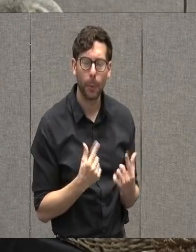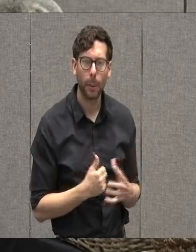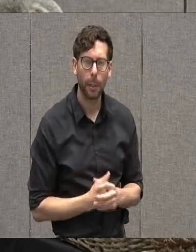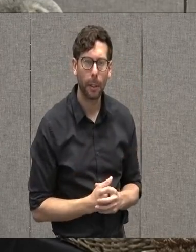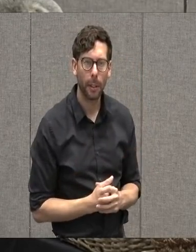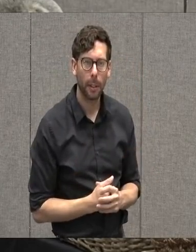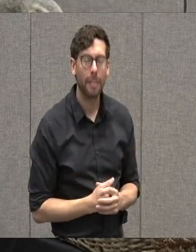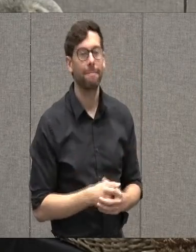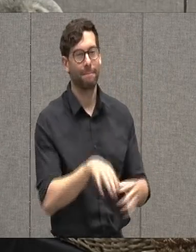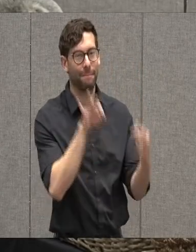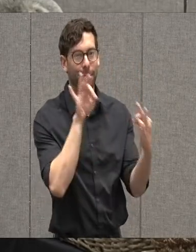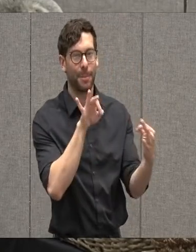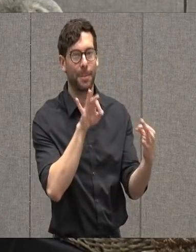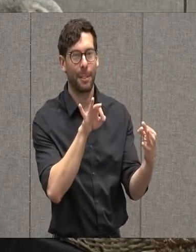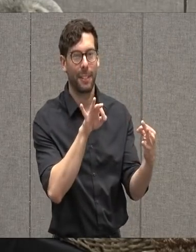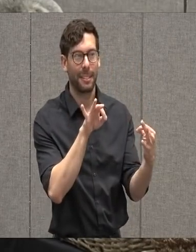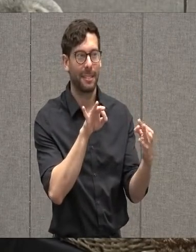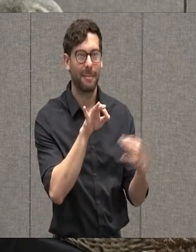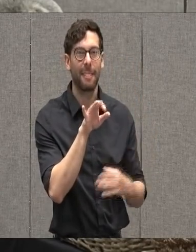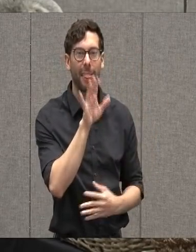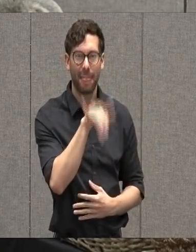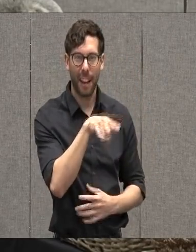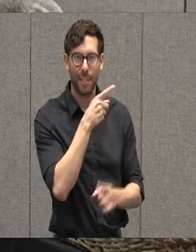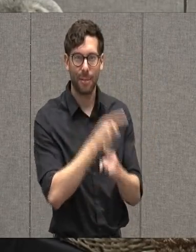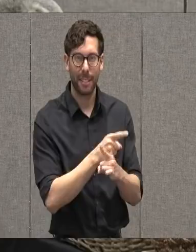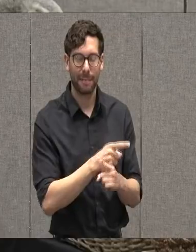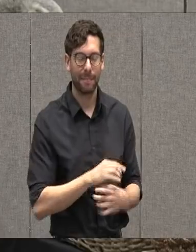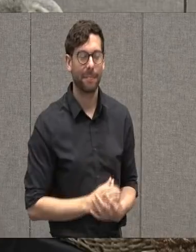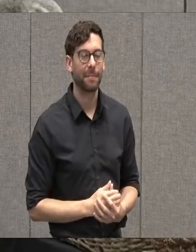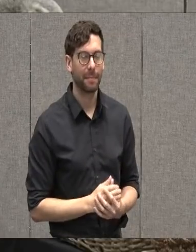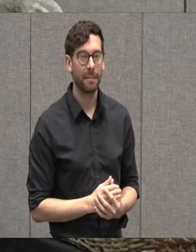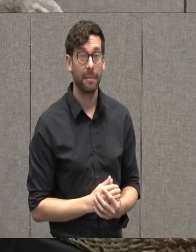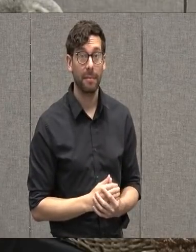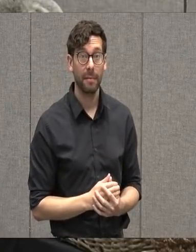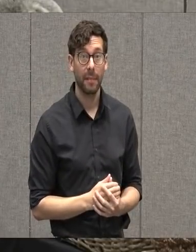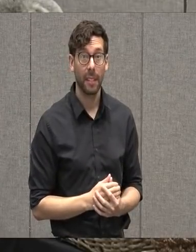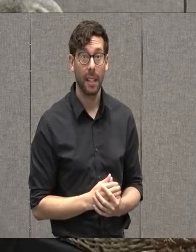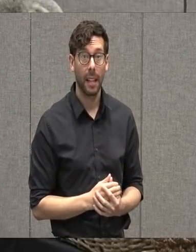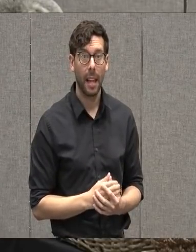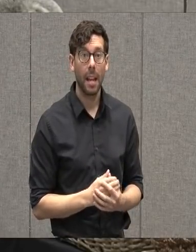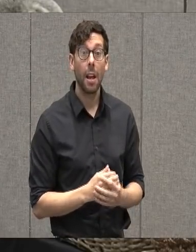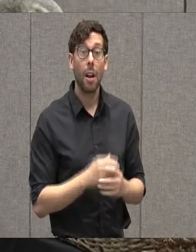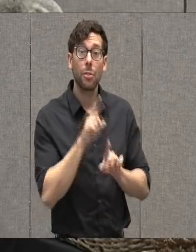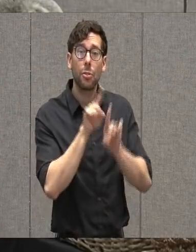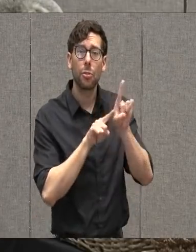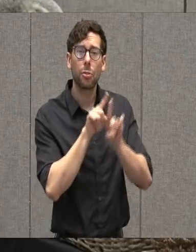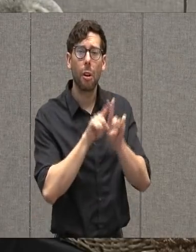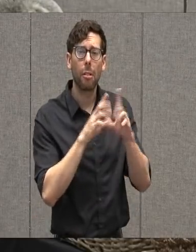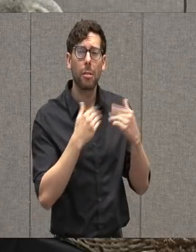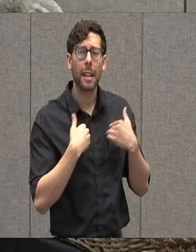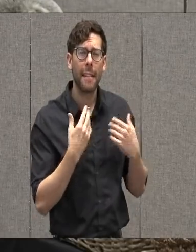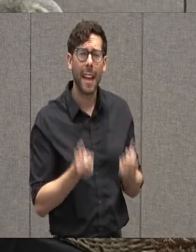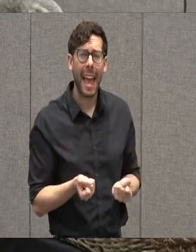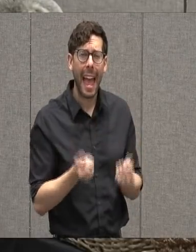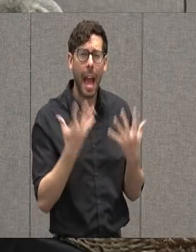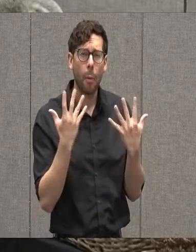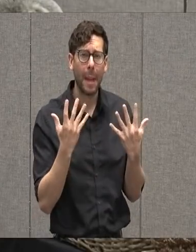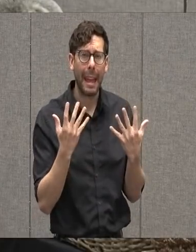Perfect, yep, that's absolutely right. We have how many points to a star? Five.